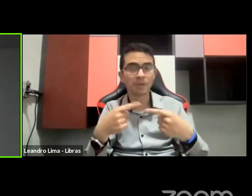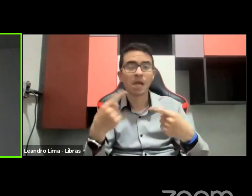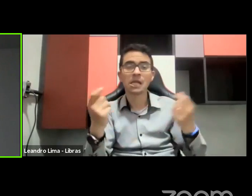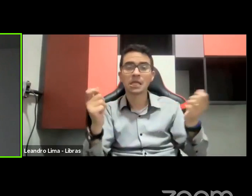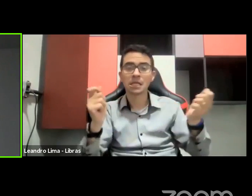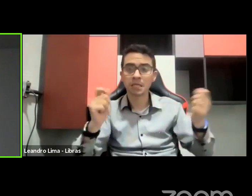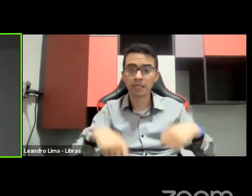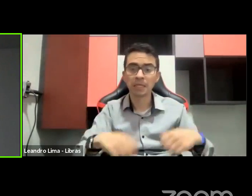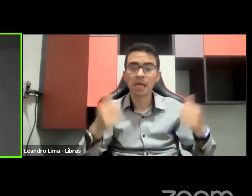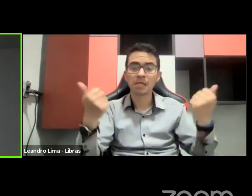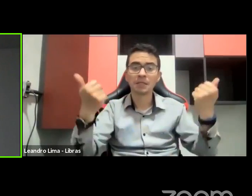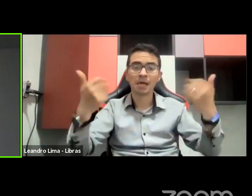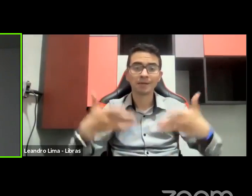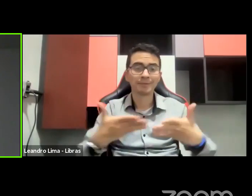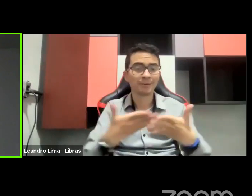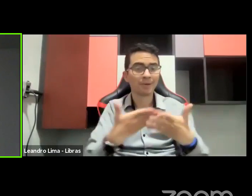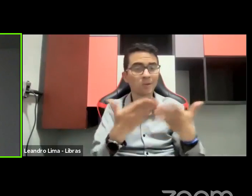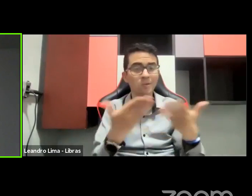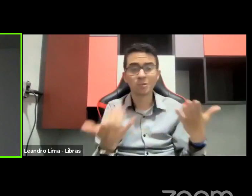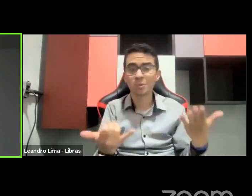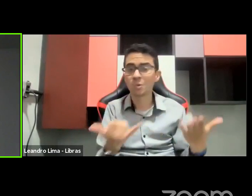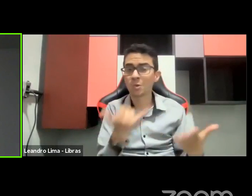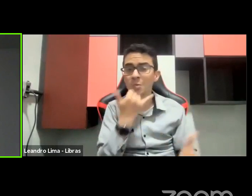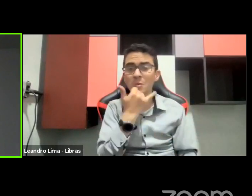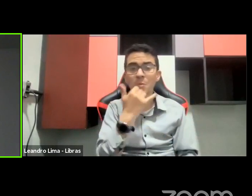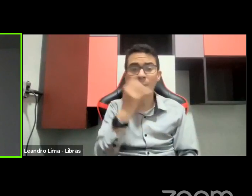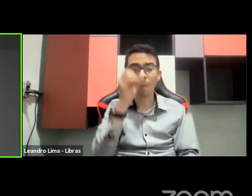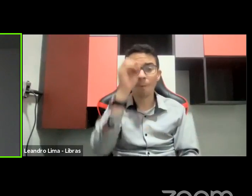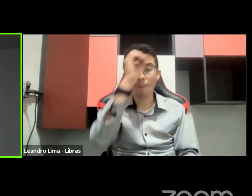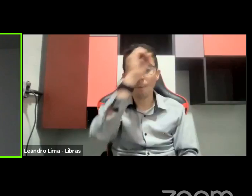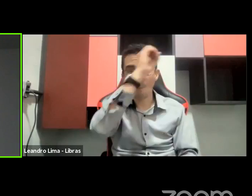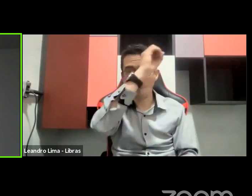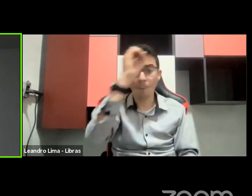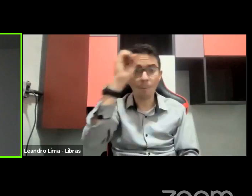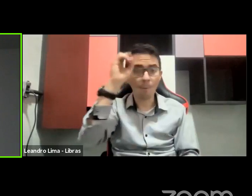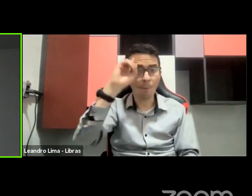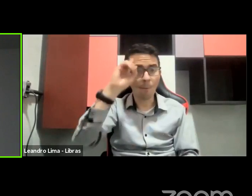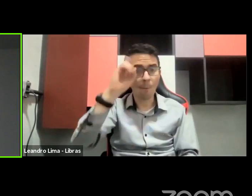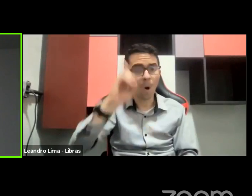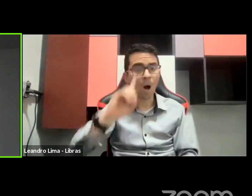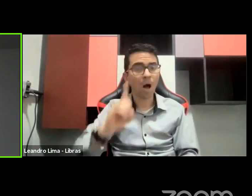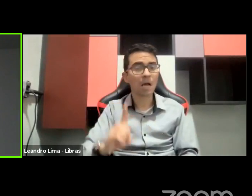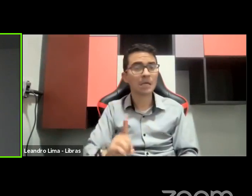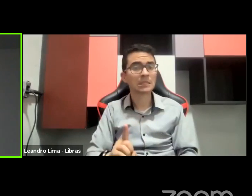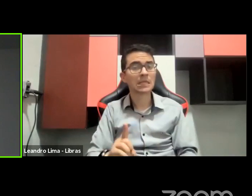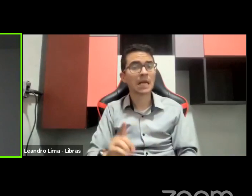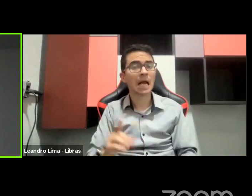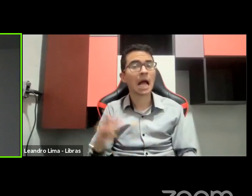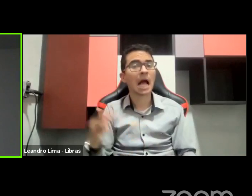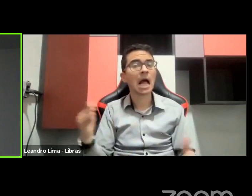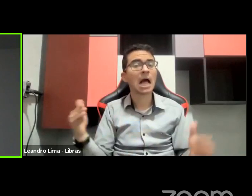I don't know, well I don't know where the way I don't know where the weather to wheat what extent seat to wheat what extent see such such. kind of